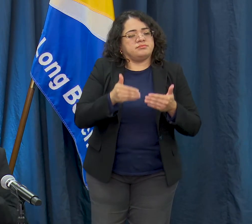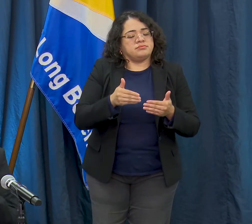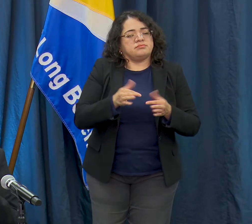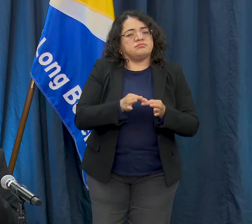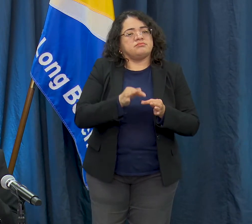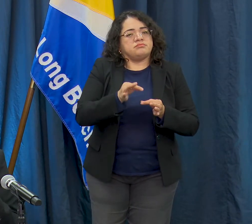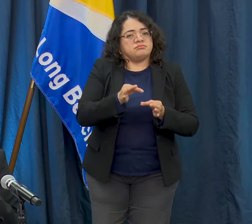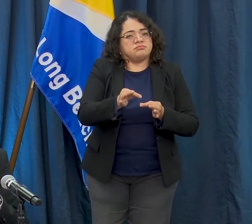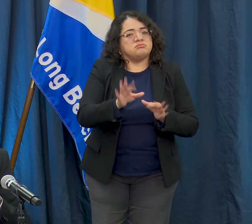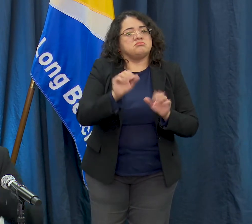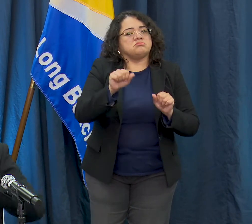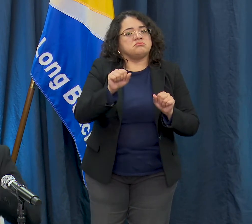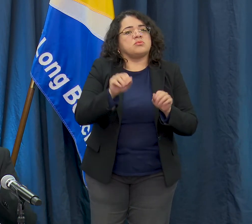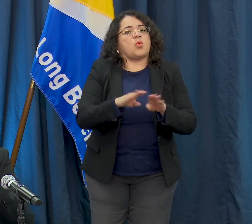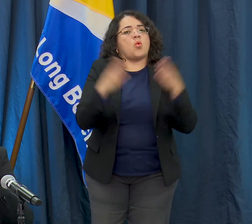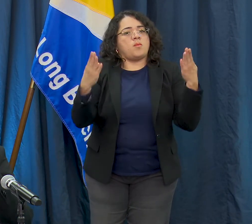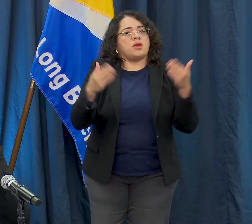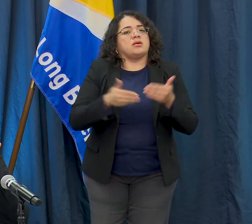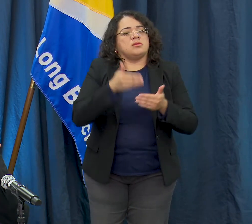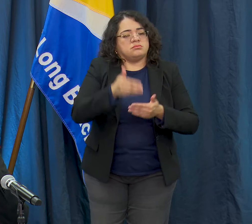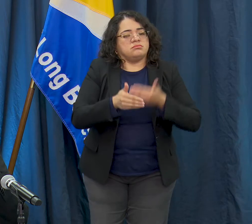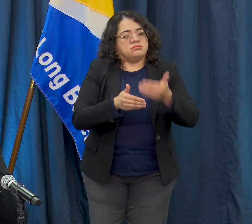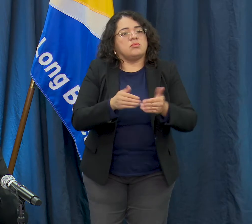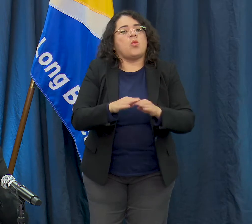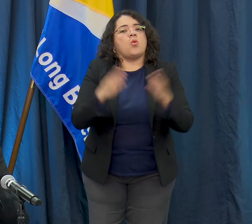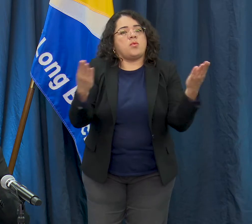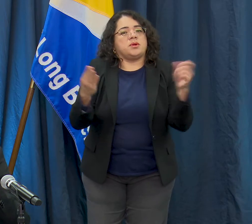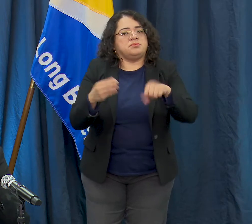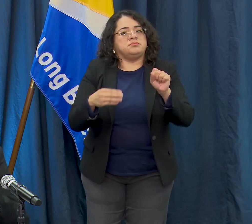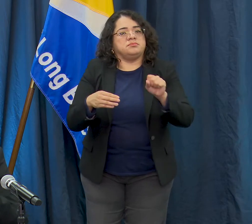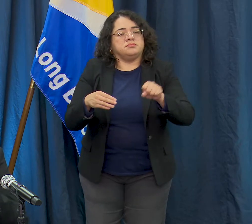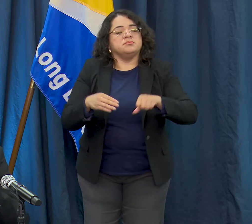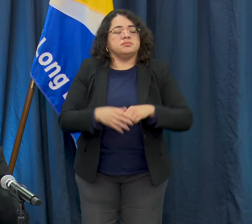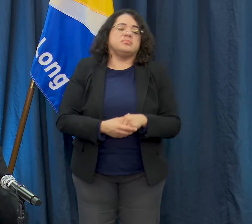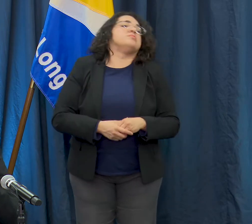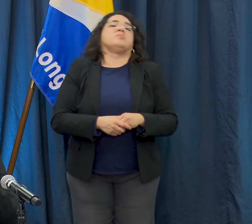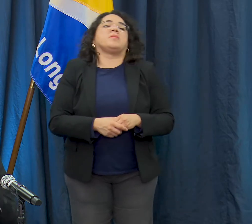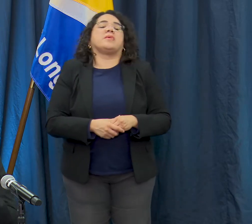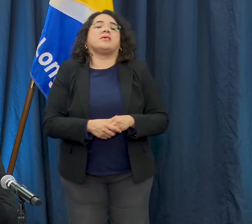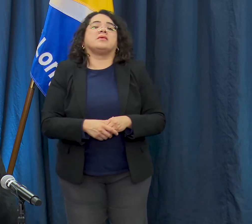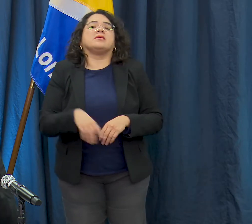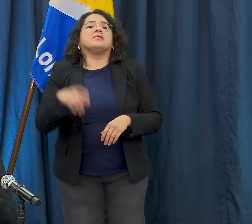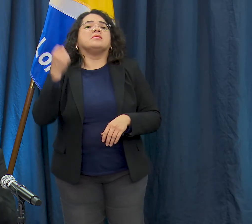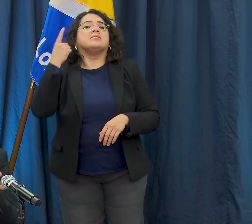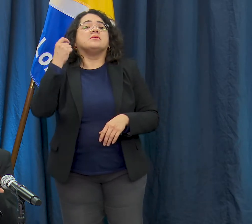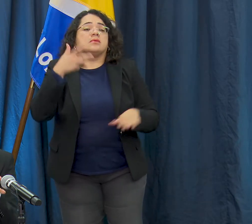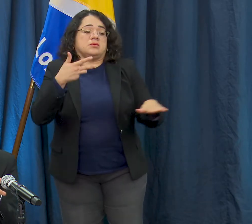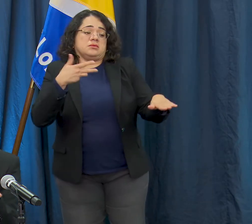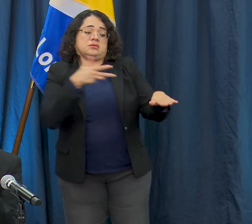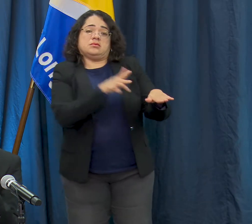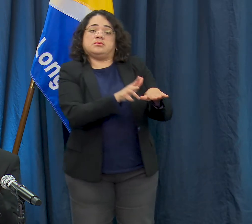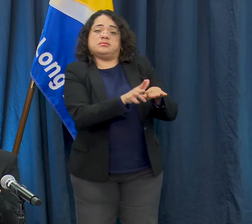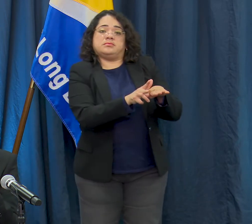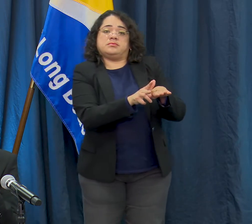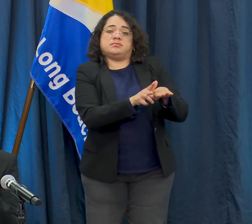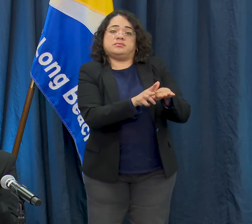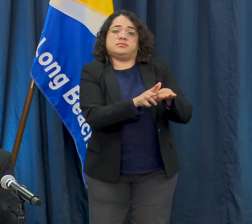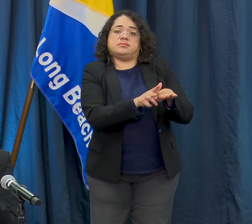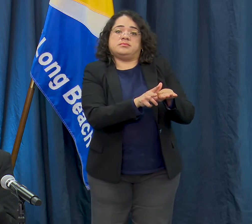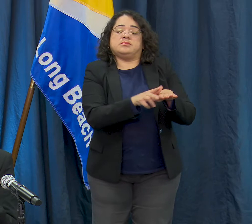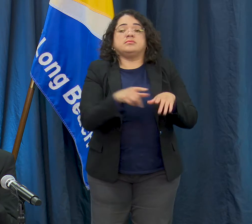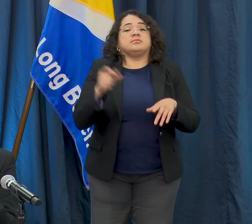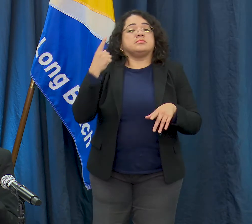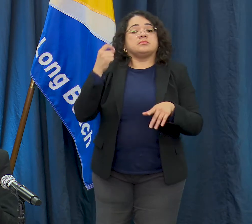always been this kind of curbside retail piece and this initial outdoor recreation